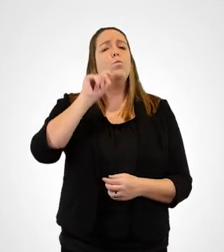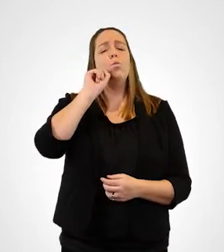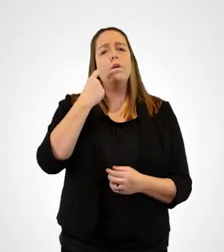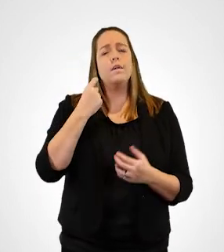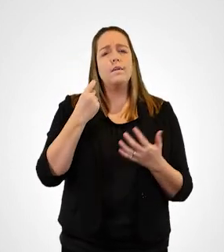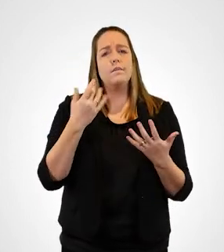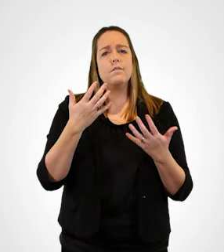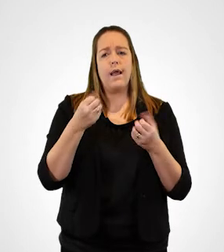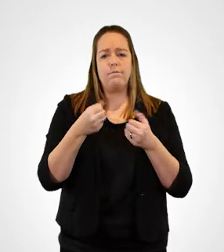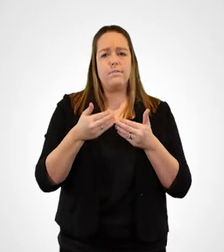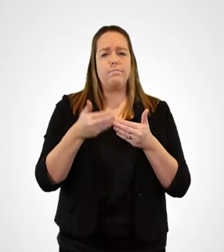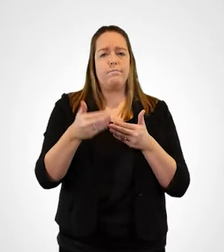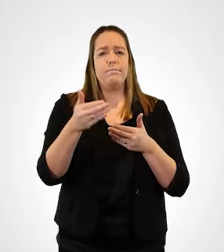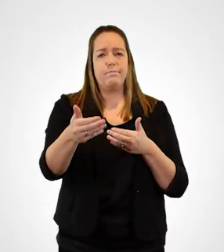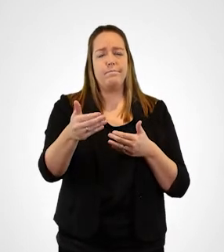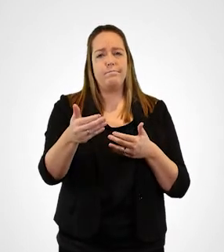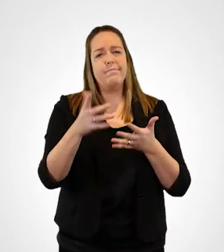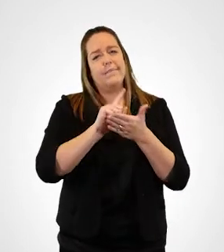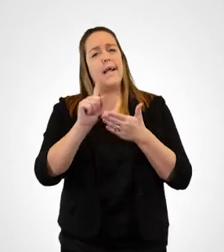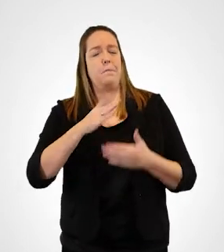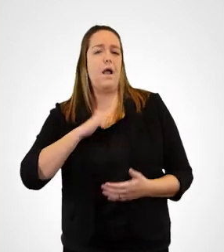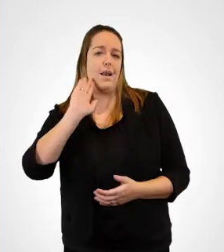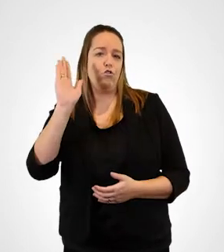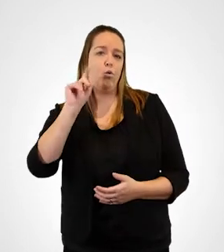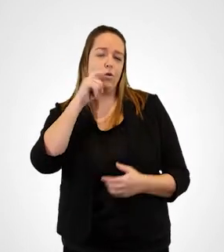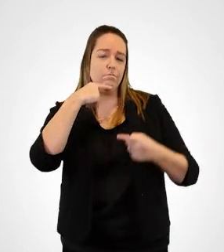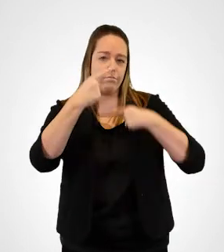because I've actually got a couple of the lectures further on